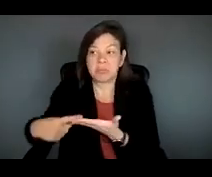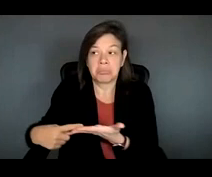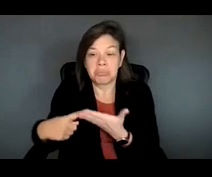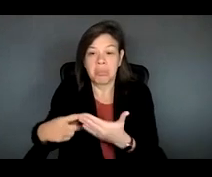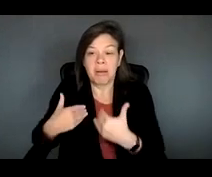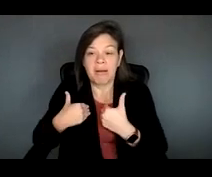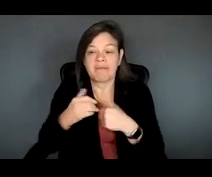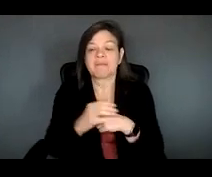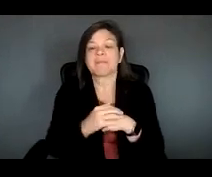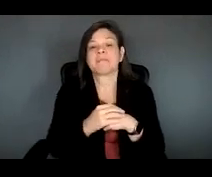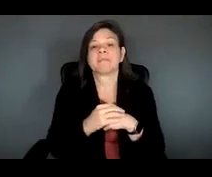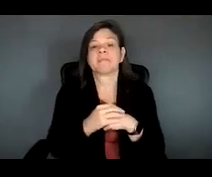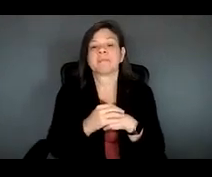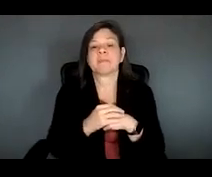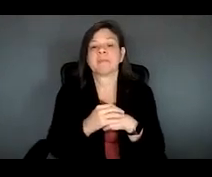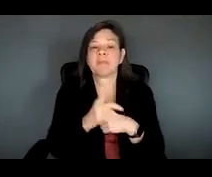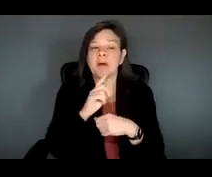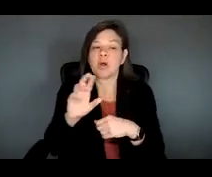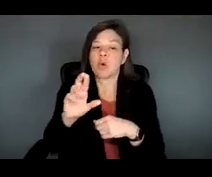But certainly a robust Q&A.